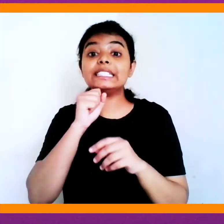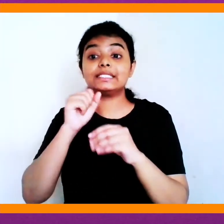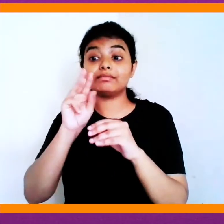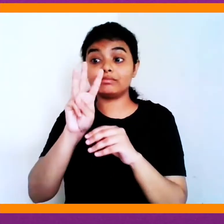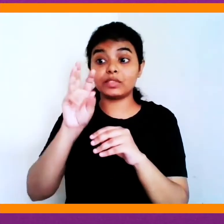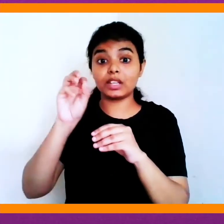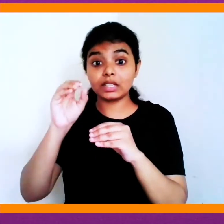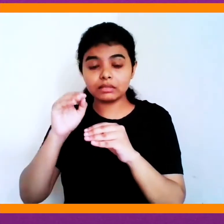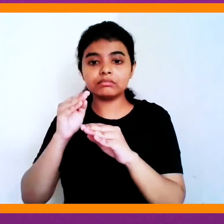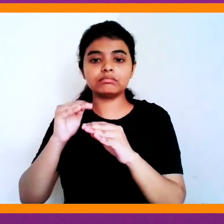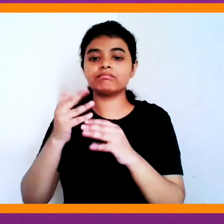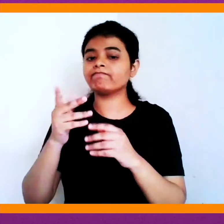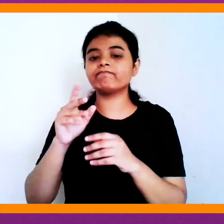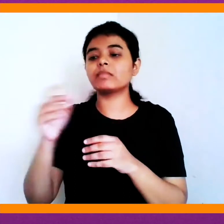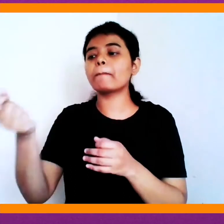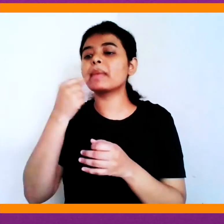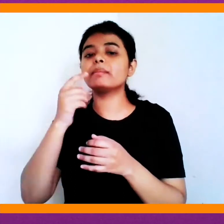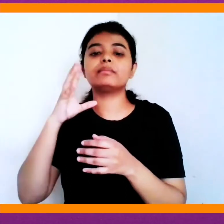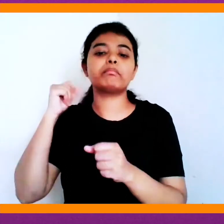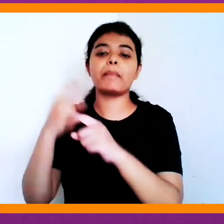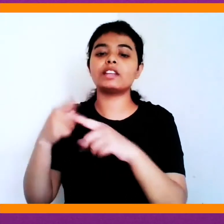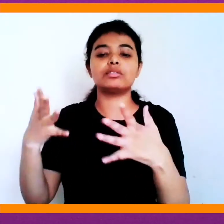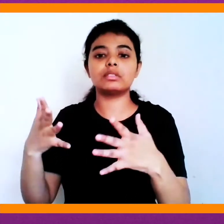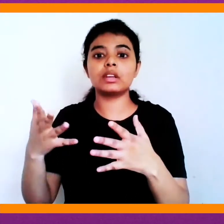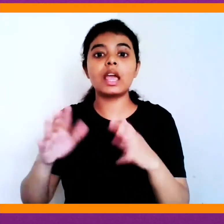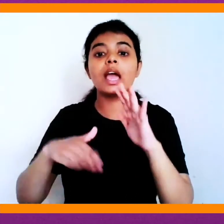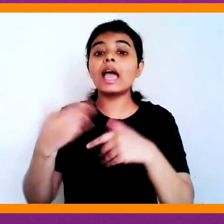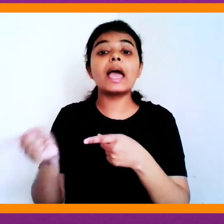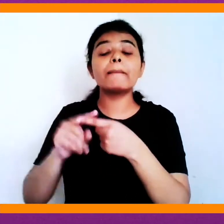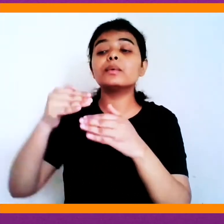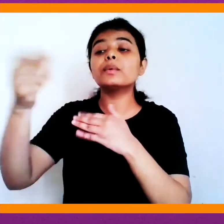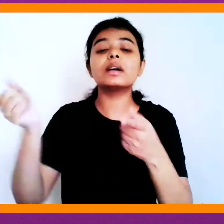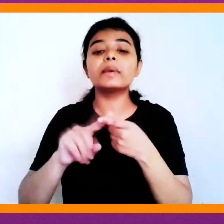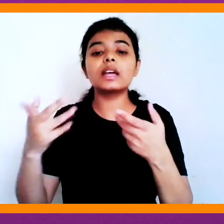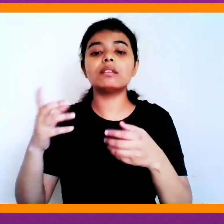it is best for women over 30 to avoid using contraceptive pills because of an increased risk